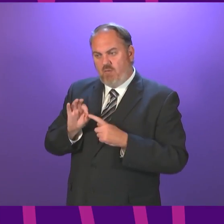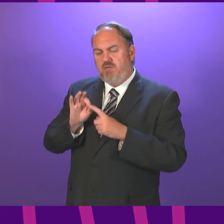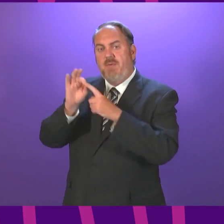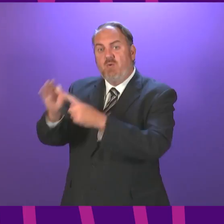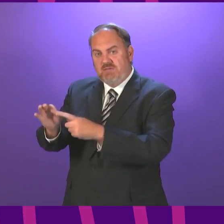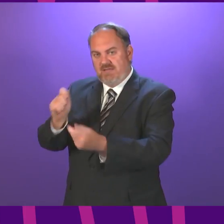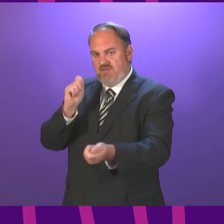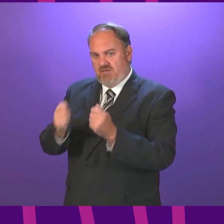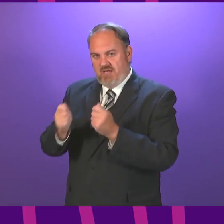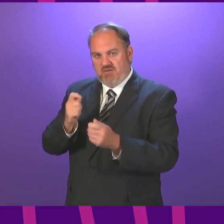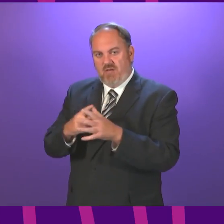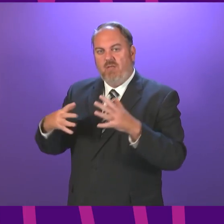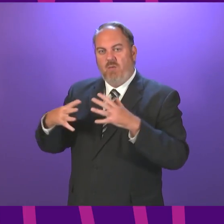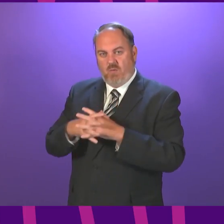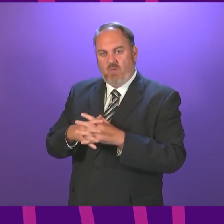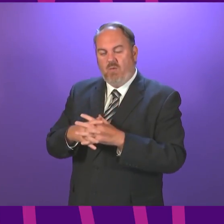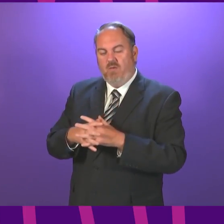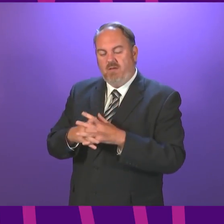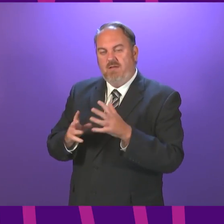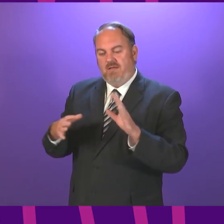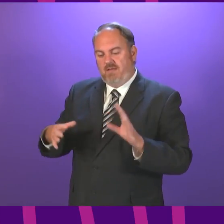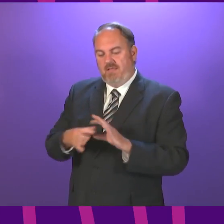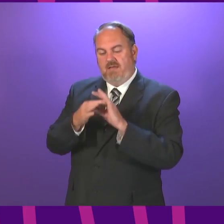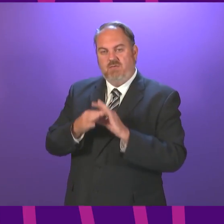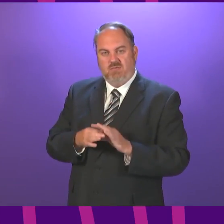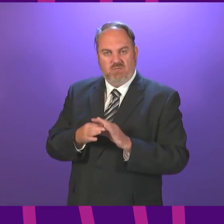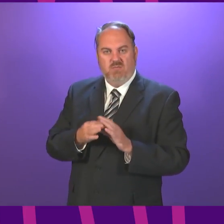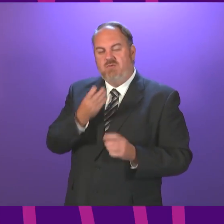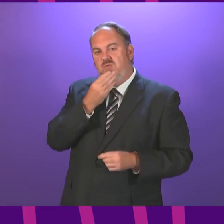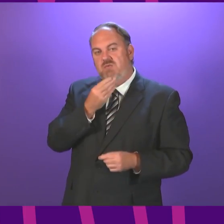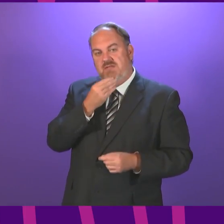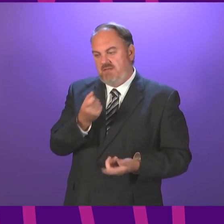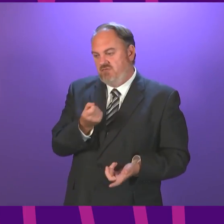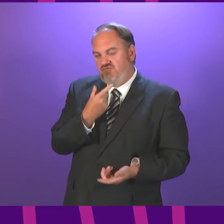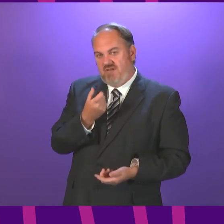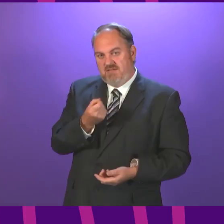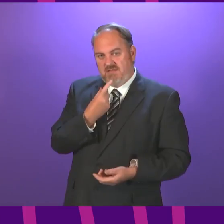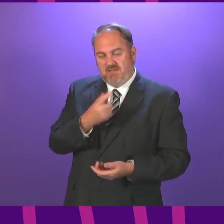will apply to both the Scottish Government and the UK Government, because there is no